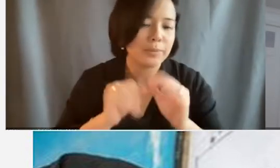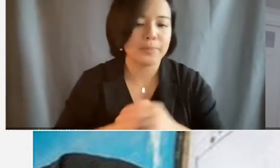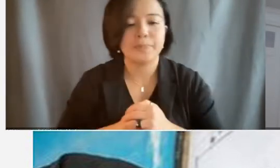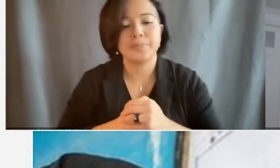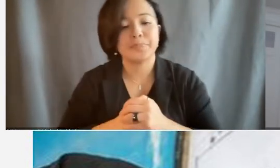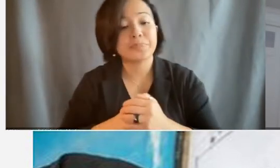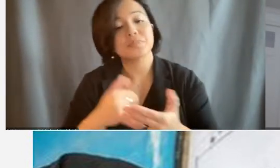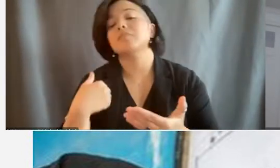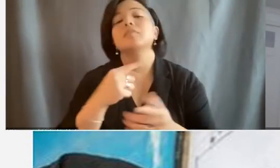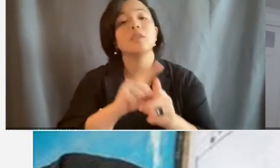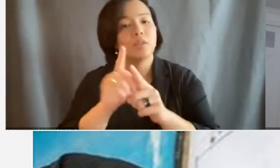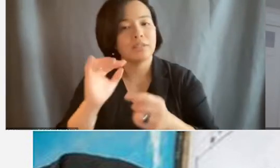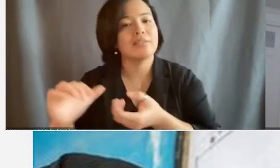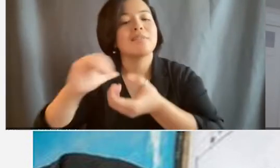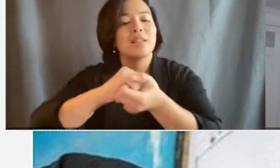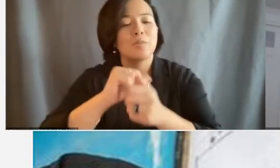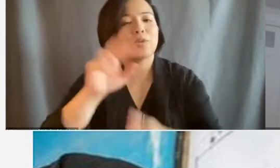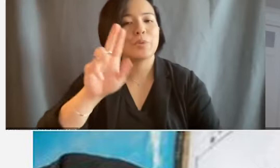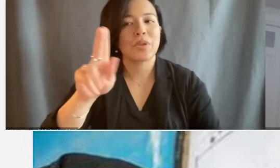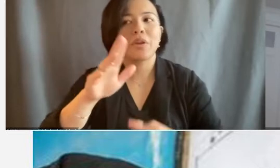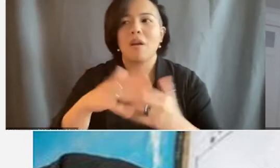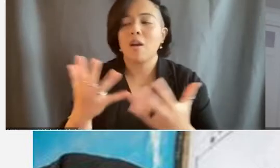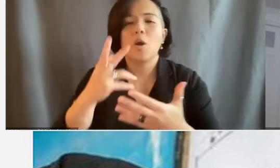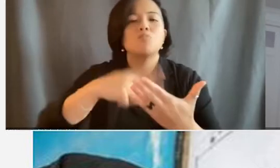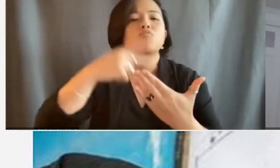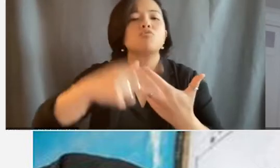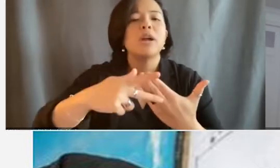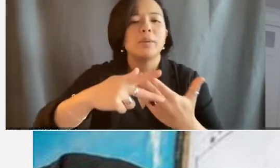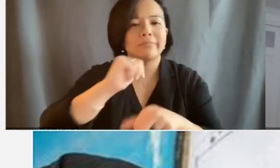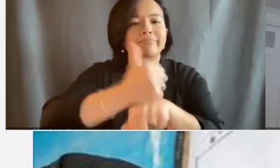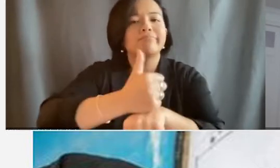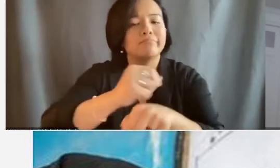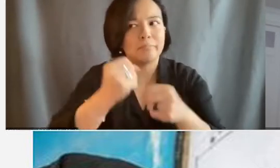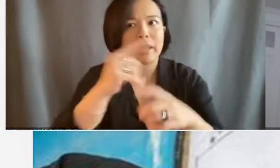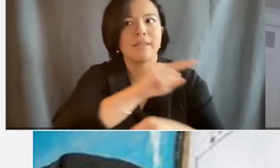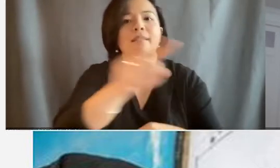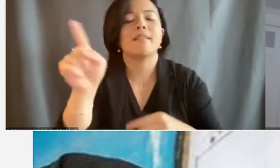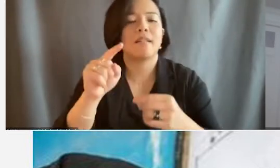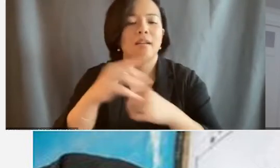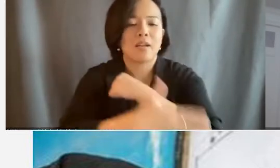We've also collaborated with UK on programming in multiple countries. We know we are more effective if we work together, and we really need to move and we